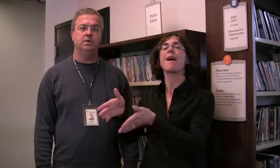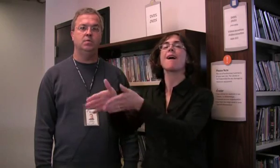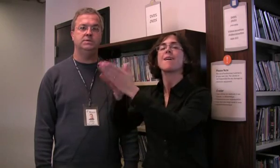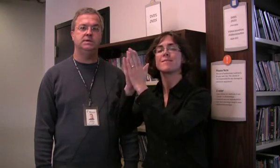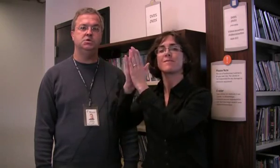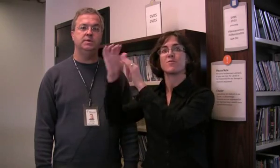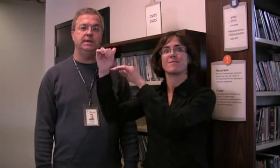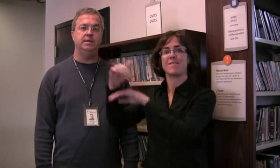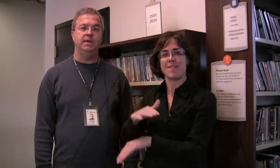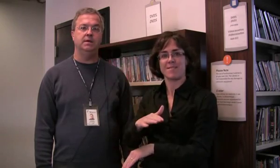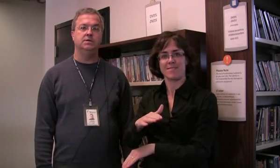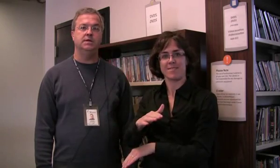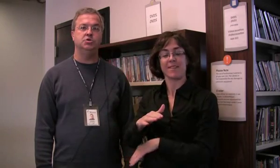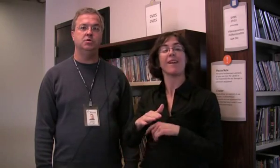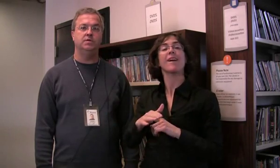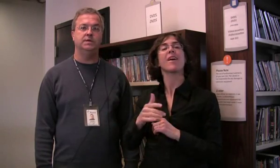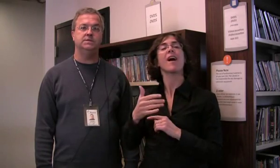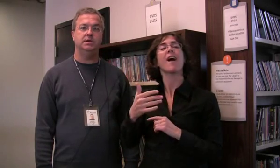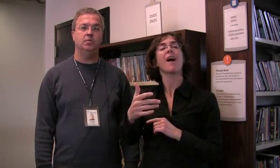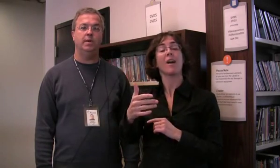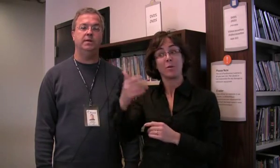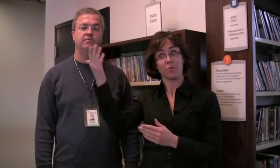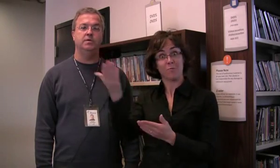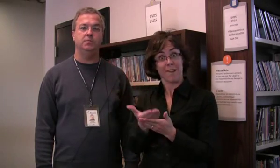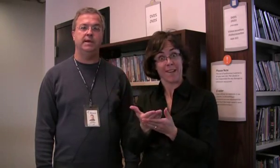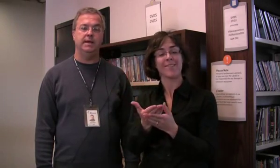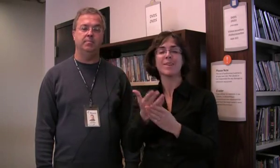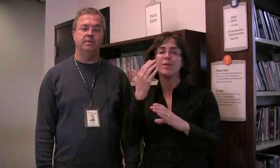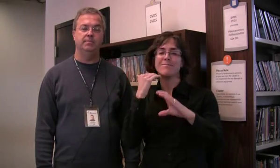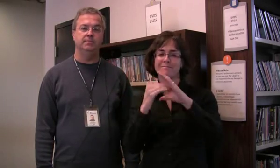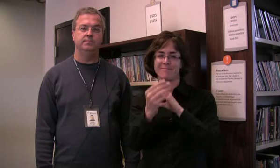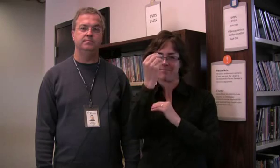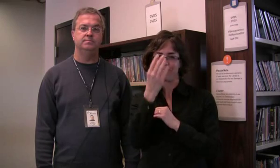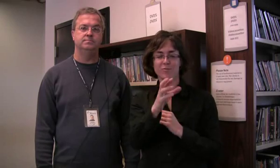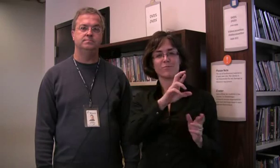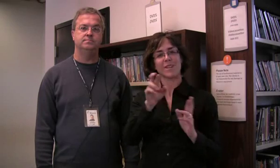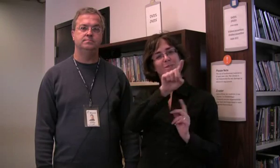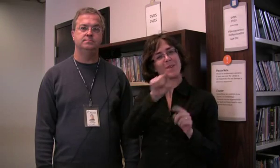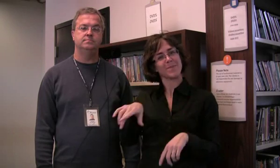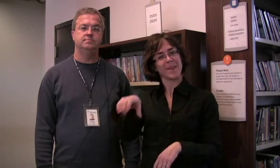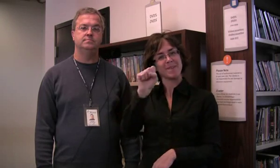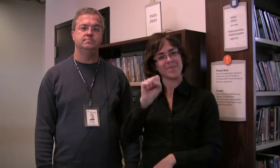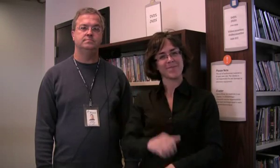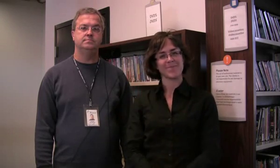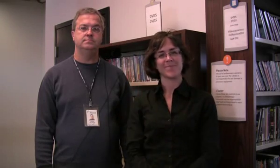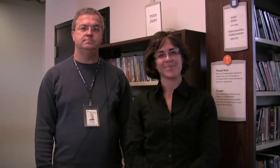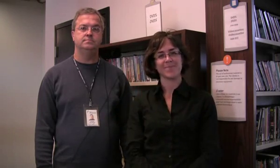Later we will send an email letting you know that it is here waiting for you.